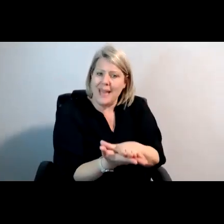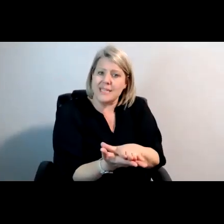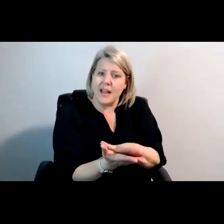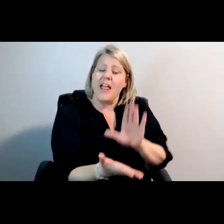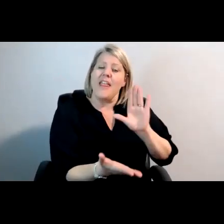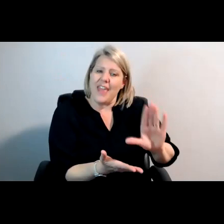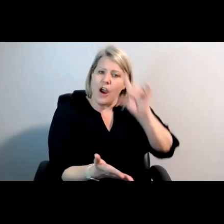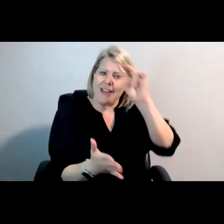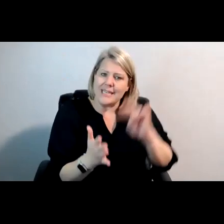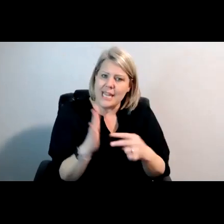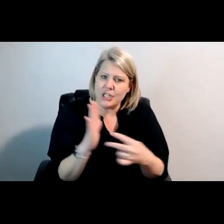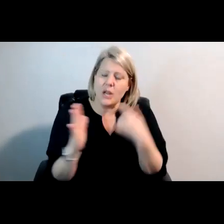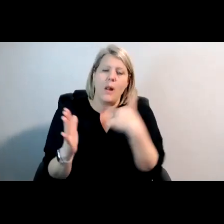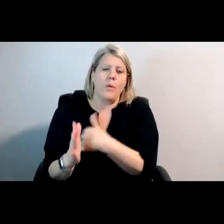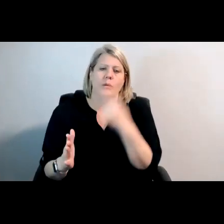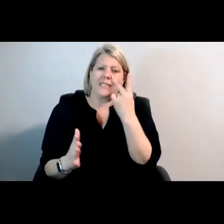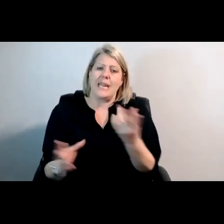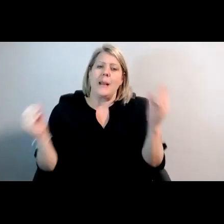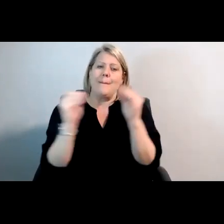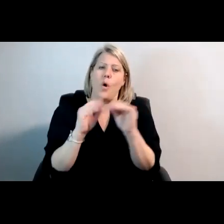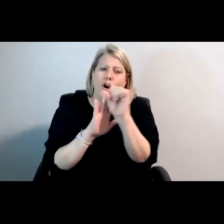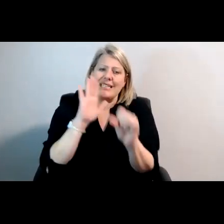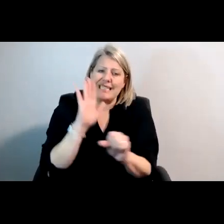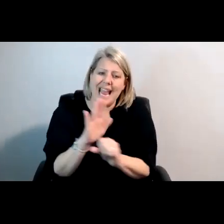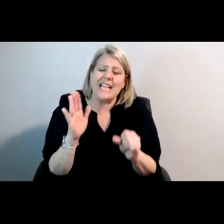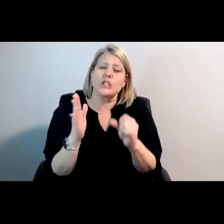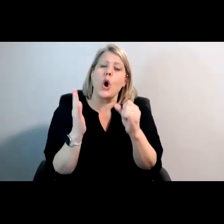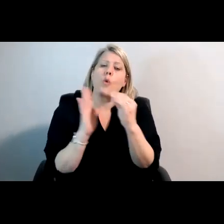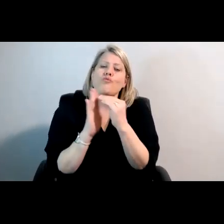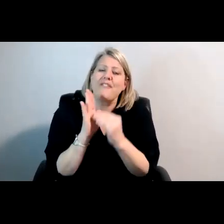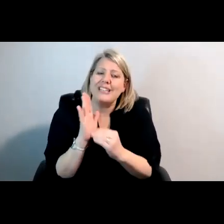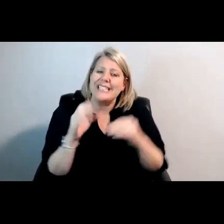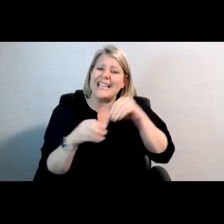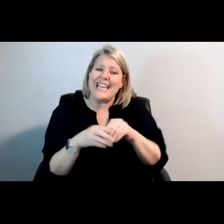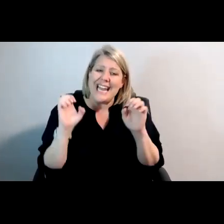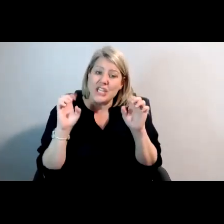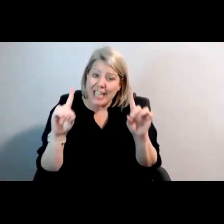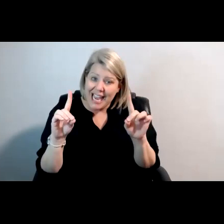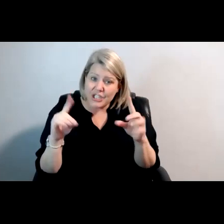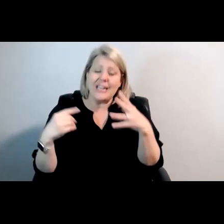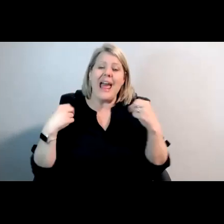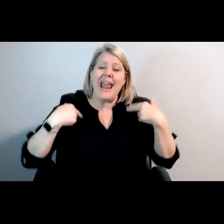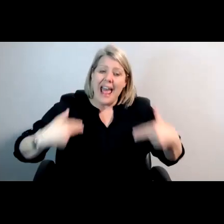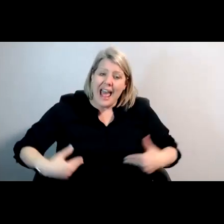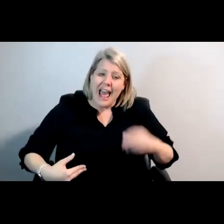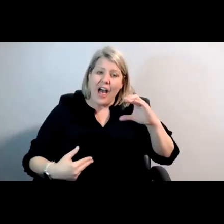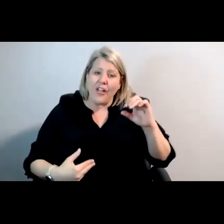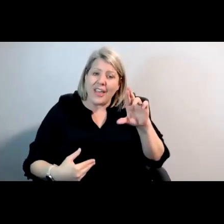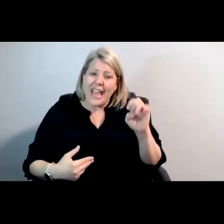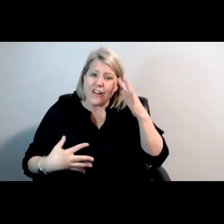We're also seeing more states reference supported decision-making education and healthcare decision-making like organ transplantation and more.